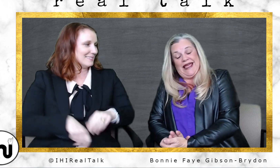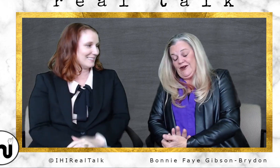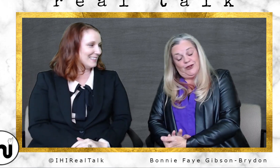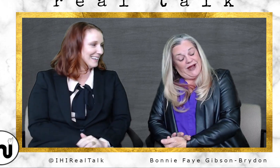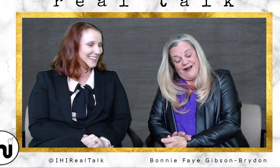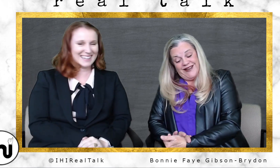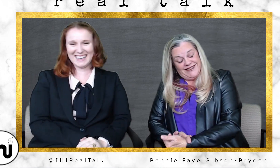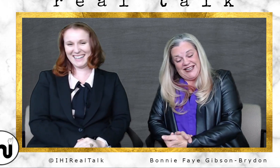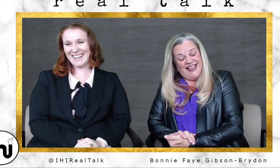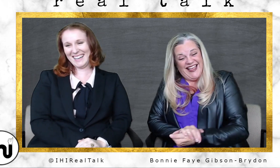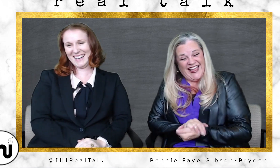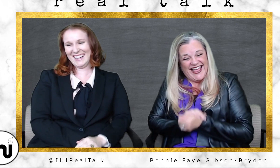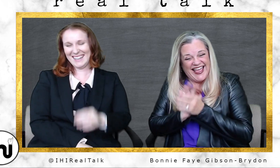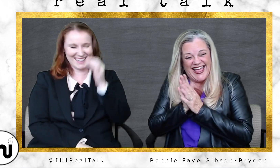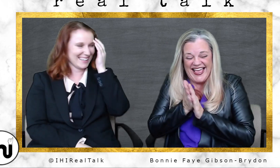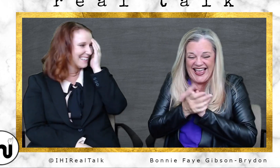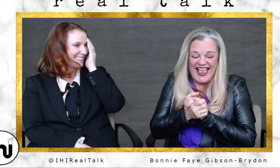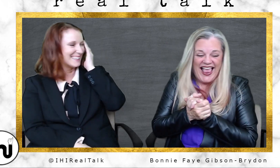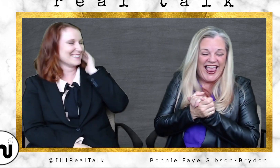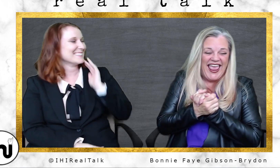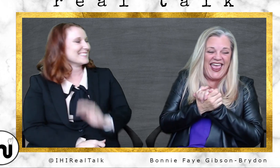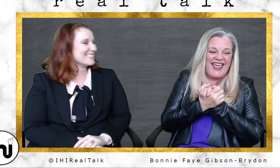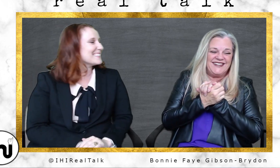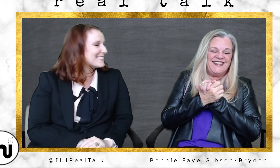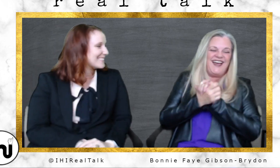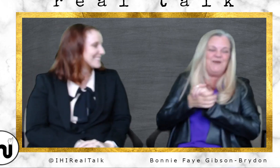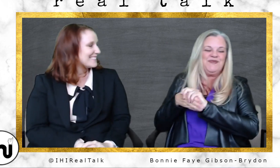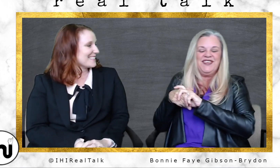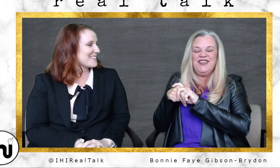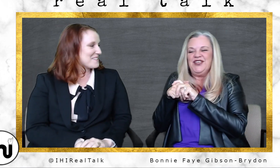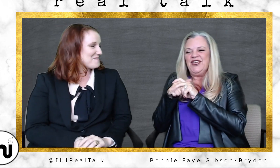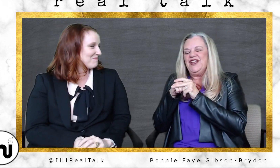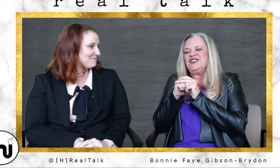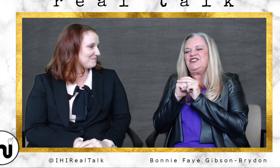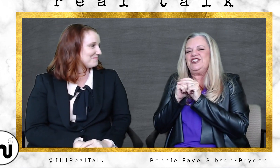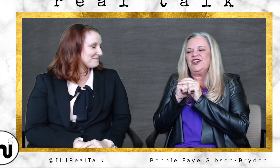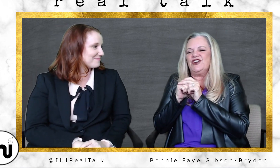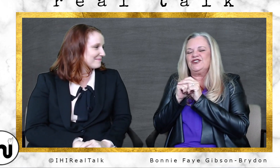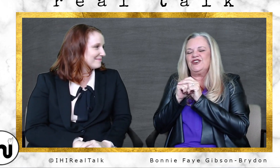Bonnie: Bilateral awareness. And she goes, "Oh..."